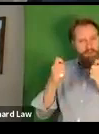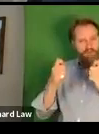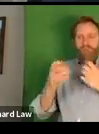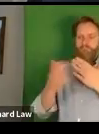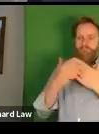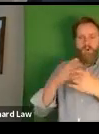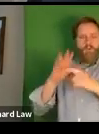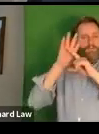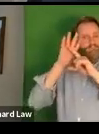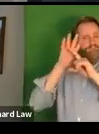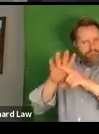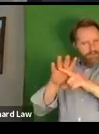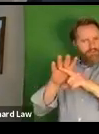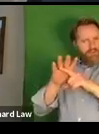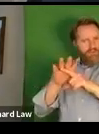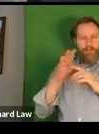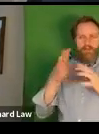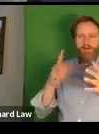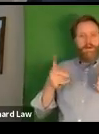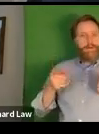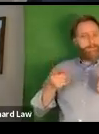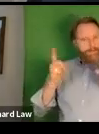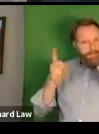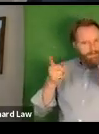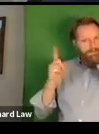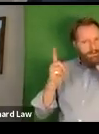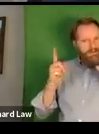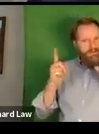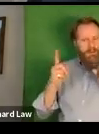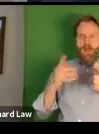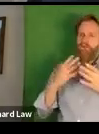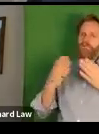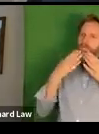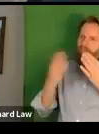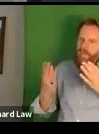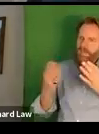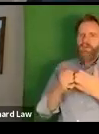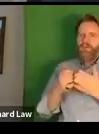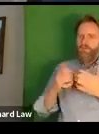Ministers and I want to thank people and urge people to keep getting in touch but the